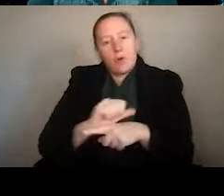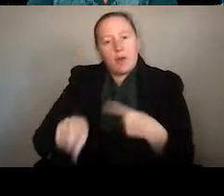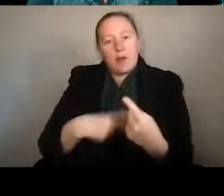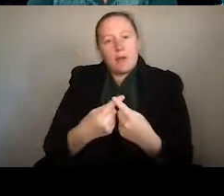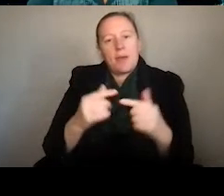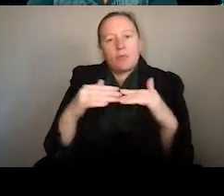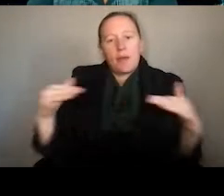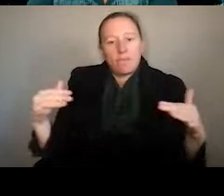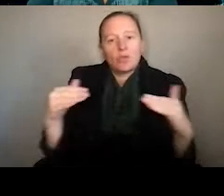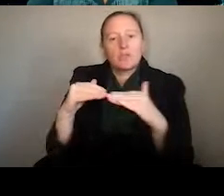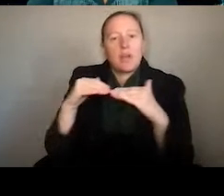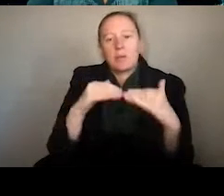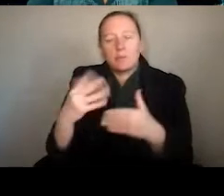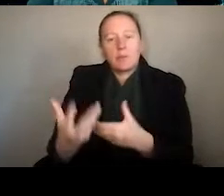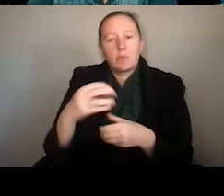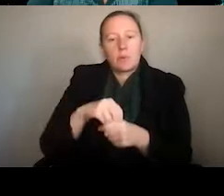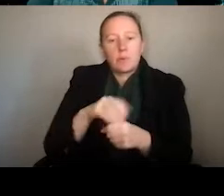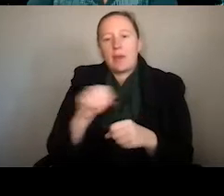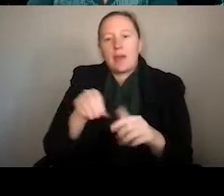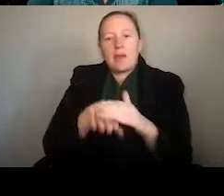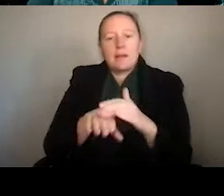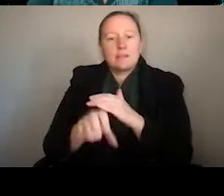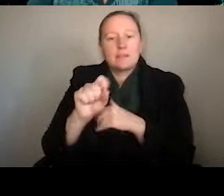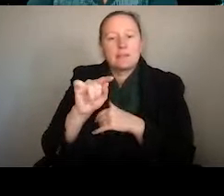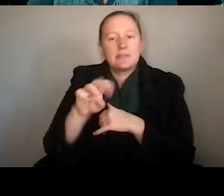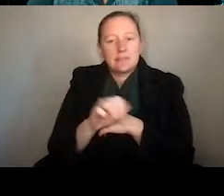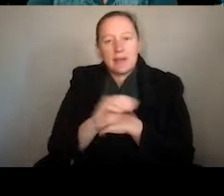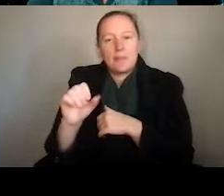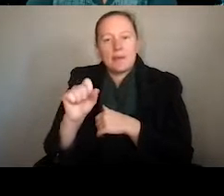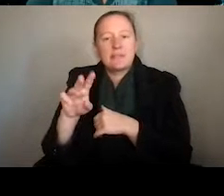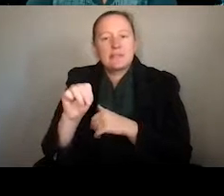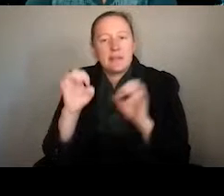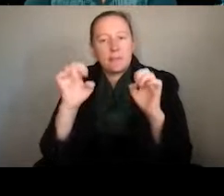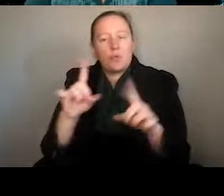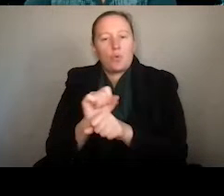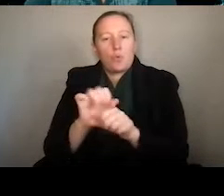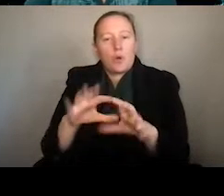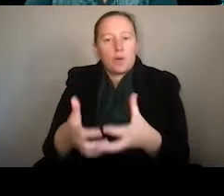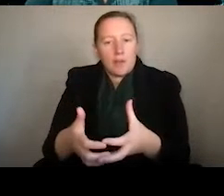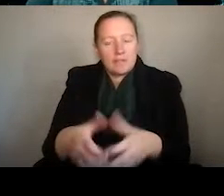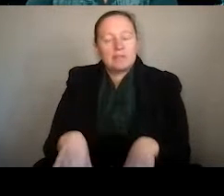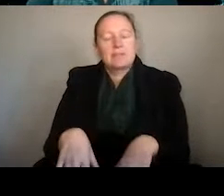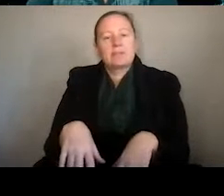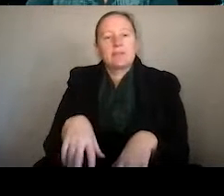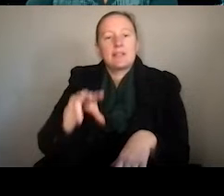equitable, inclusive, and accessible STEM and STEM education workplaces, and for secondary training environments